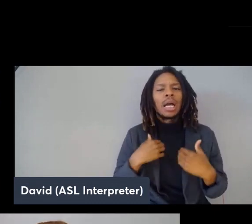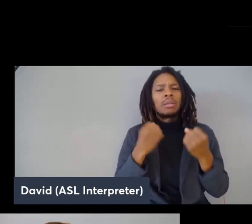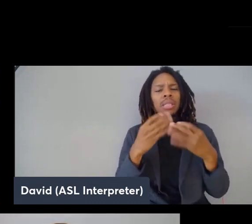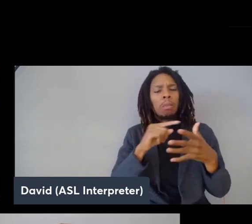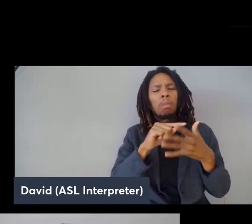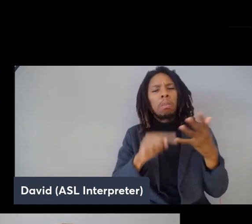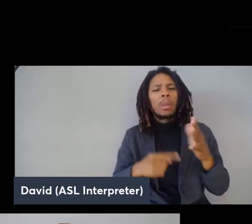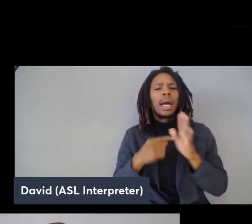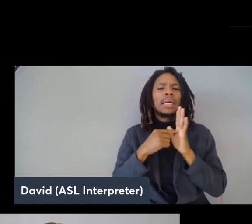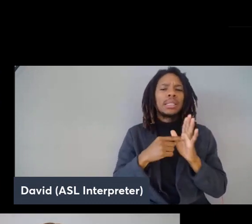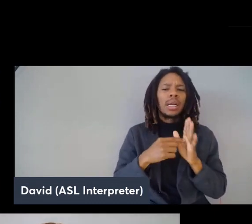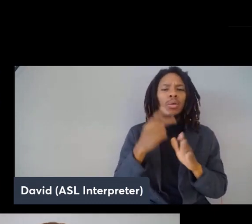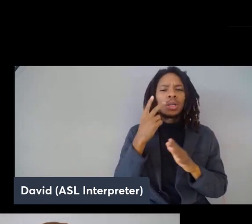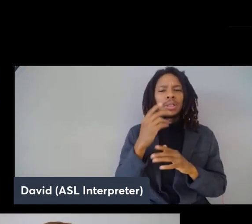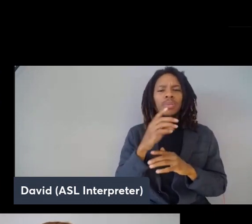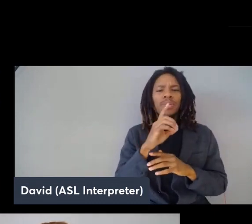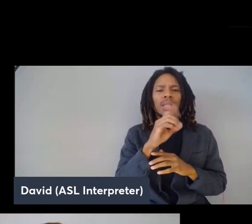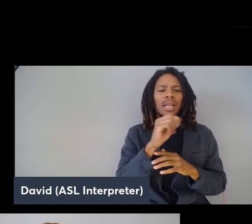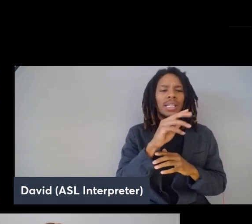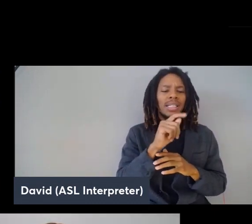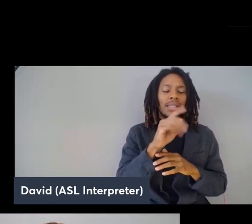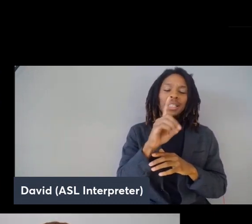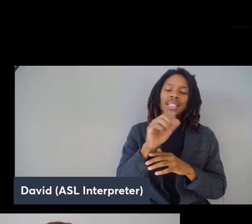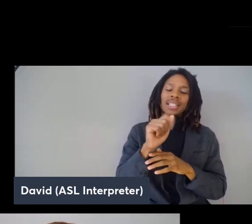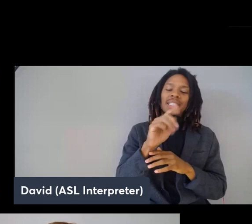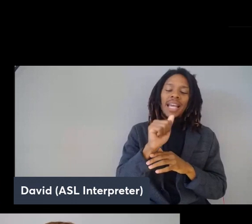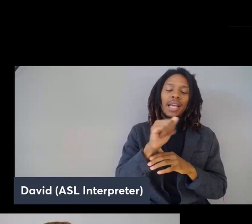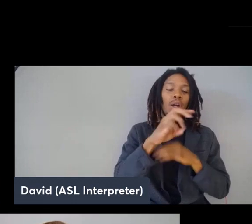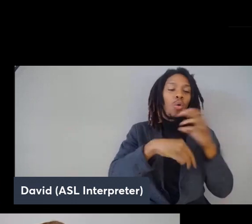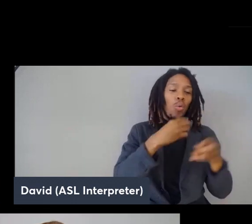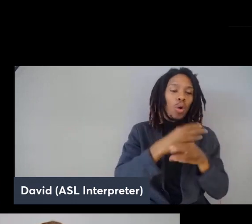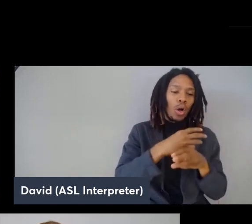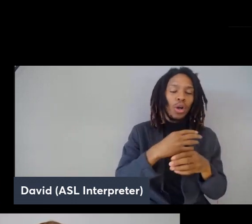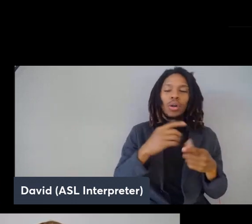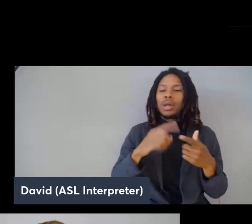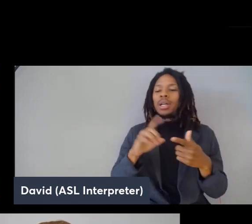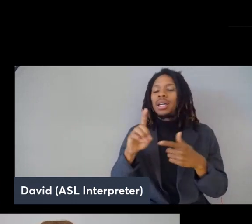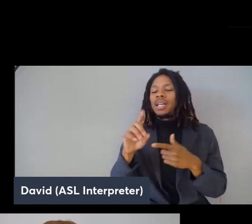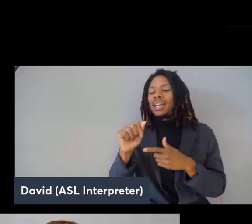So we see data warehousing, data lakes, streaming analytics, machine learning,